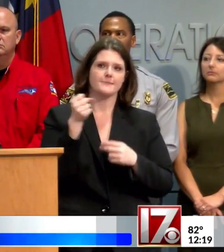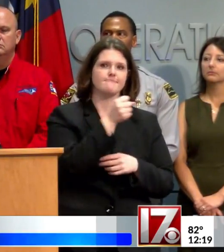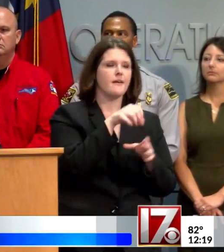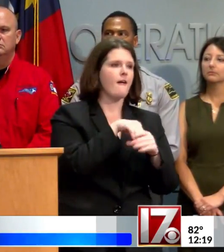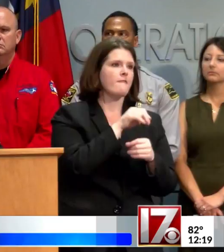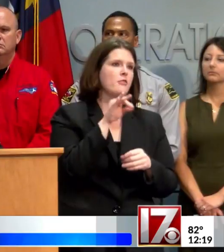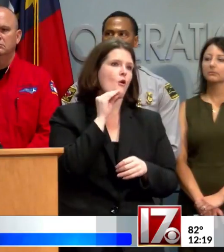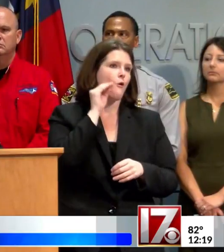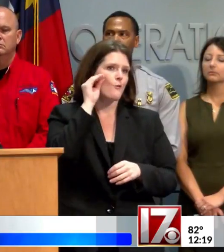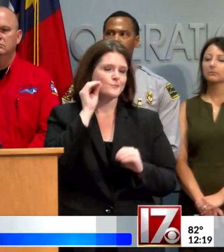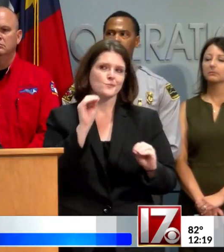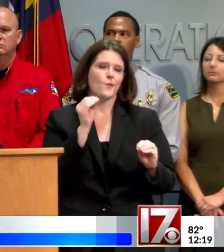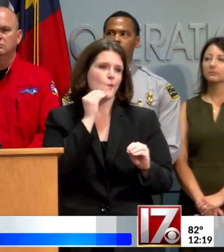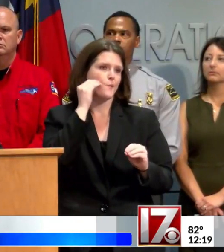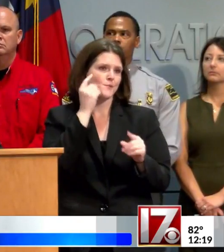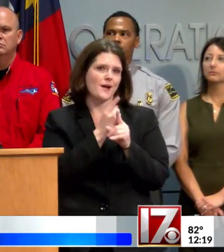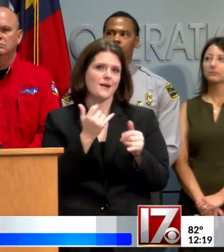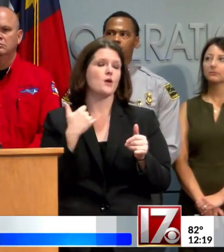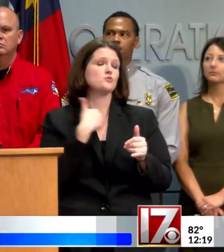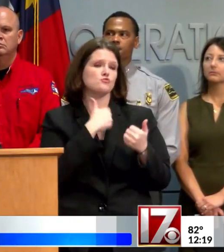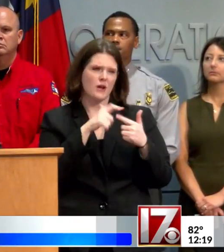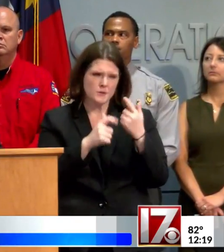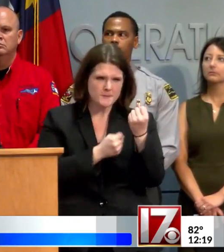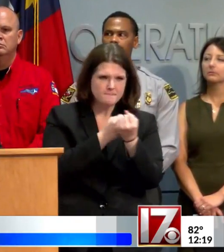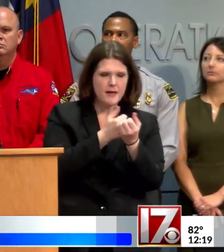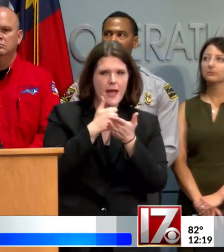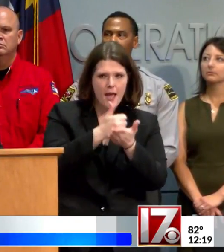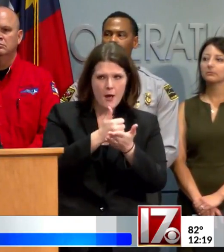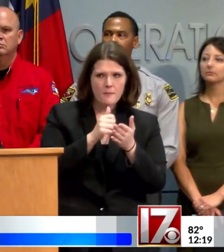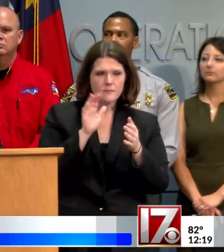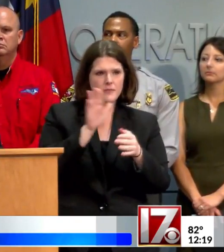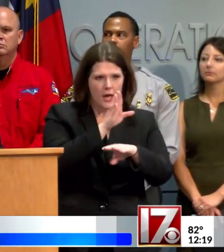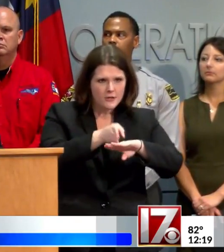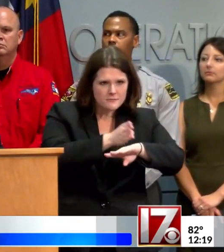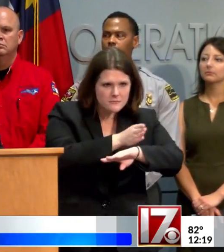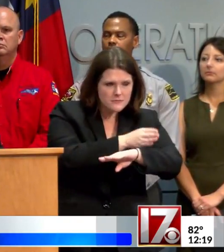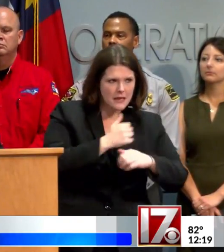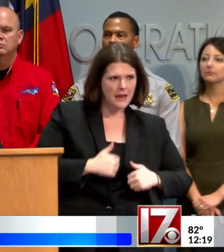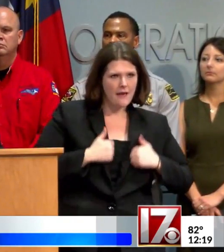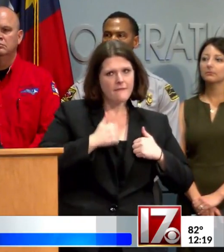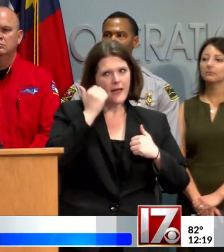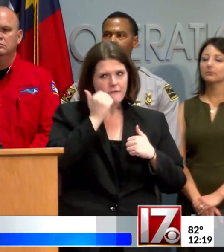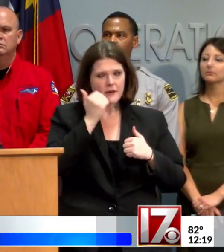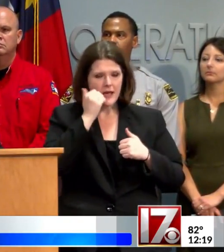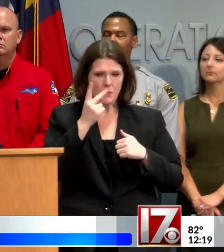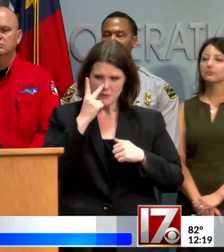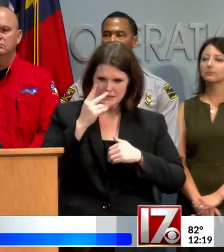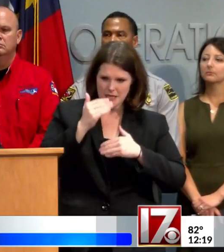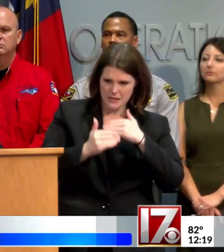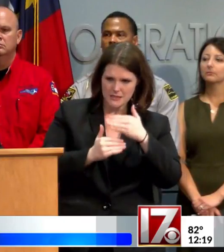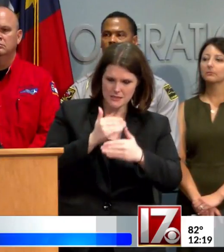ACROSS THE STATE WORK TO FOCUS ON LIFE SAFETY AND LIFE- SUSTAINING MISSIONS. WE REALIZE WE'VE GOT A LOT OF PEOPLE OUT THERE IN SHELTERS AND THERE'S A LOT OF DISPLACED FOLKS WE ARE DOING ANYTHING WE